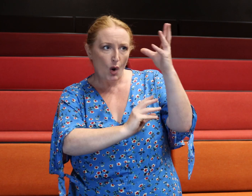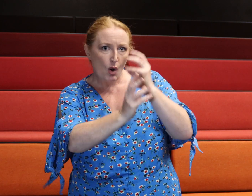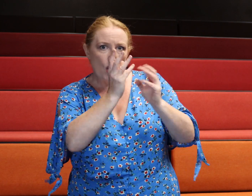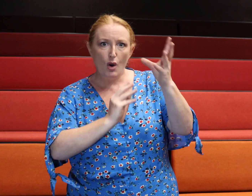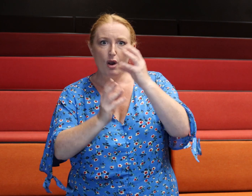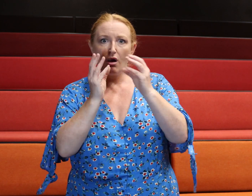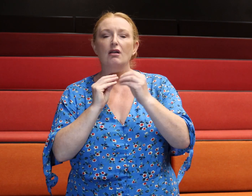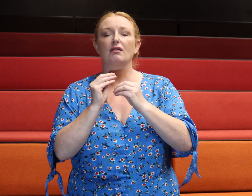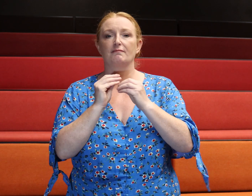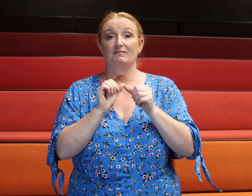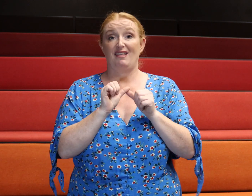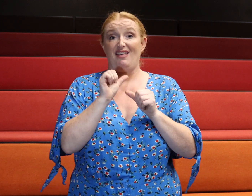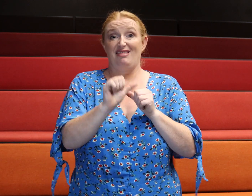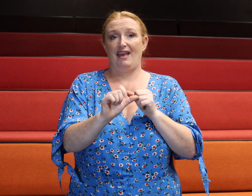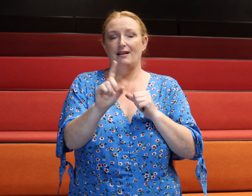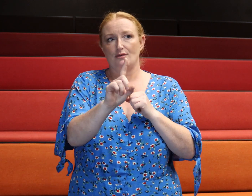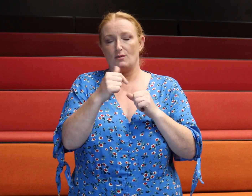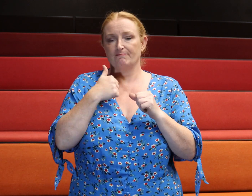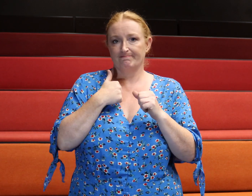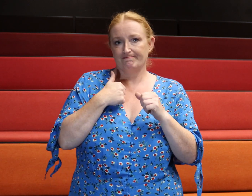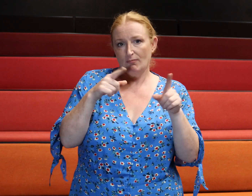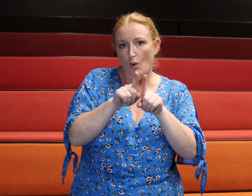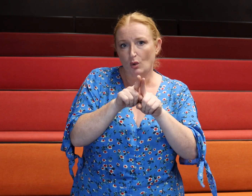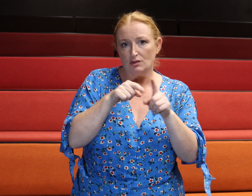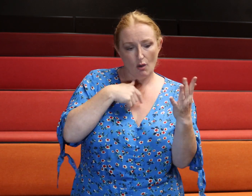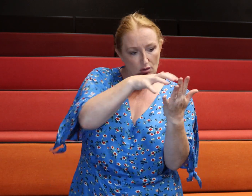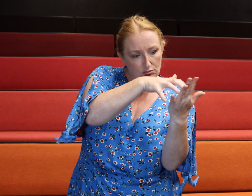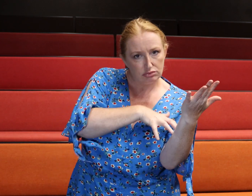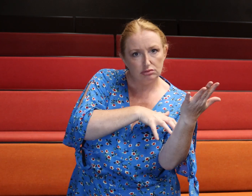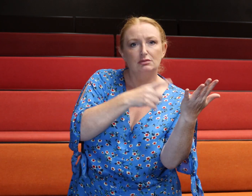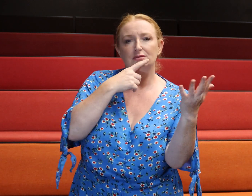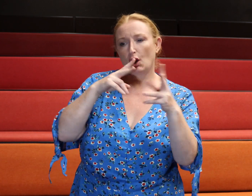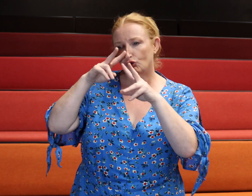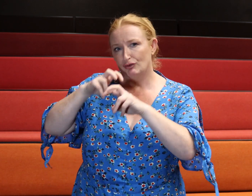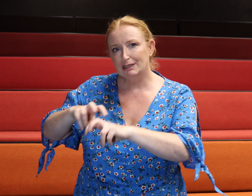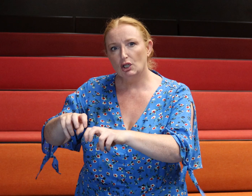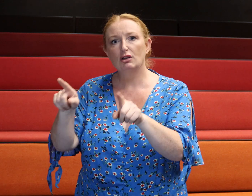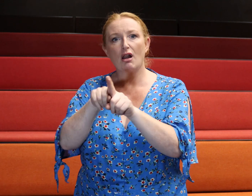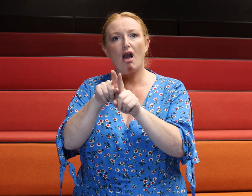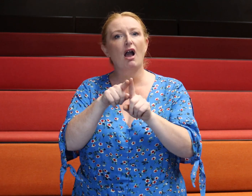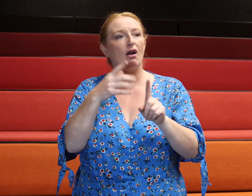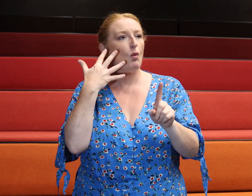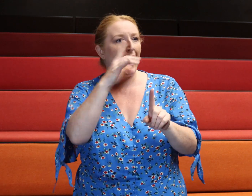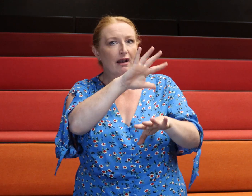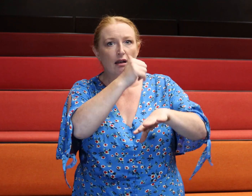And we would also do a lot of research into the specific era, so we might use era related signs.